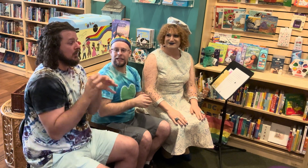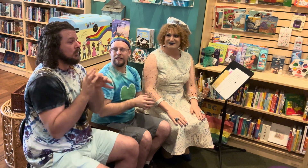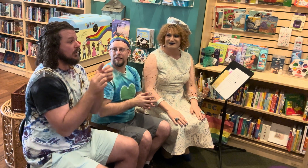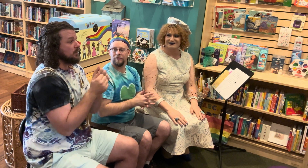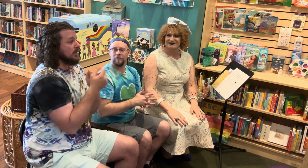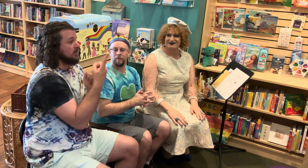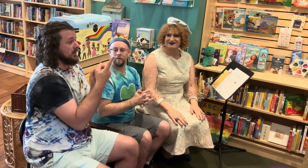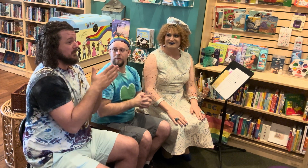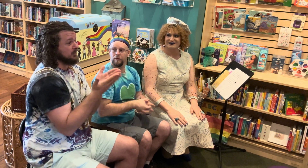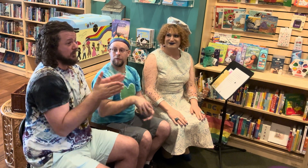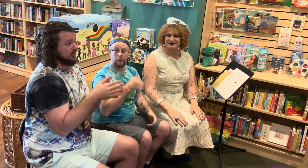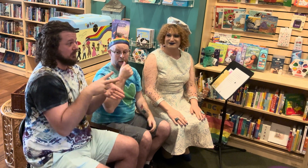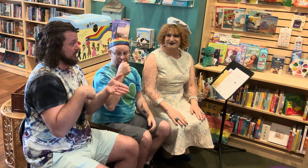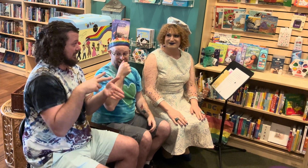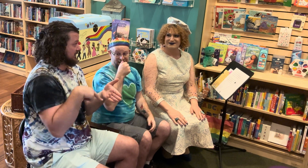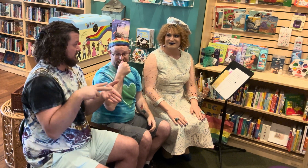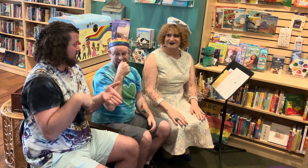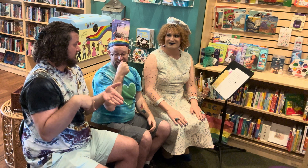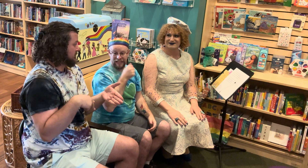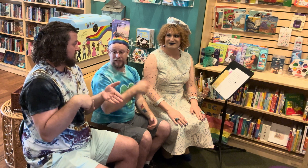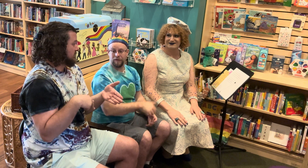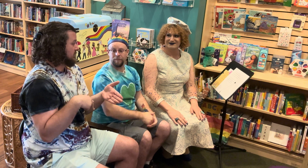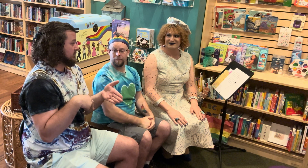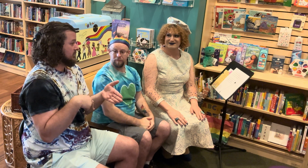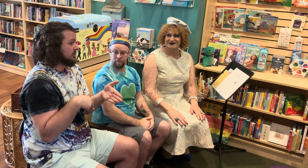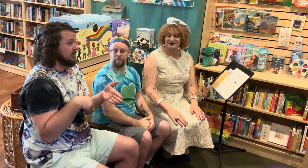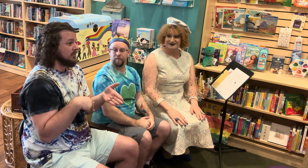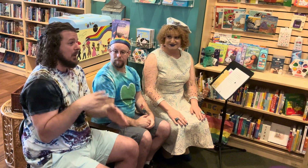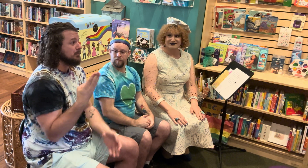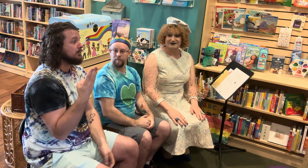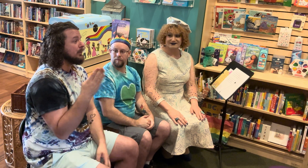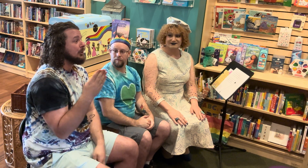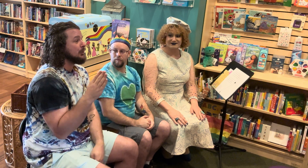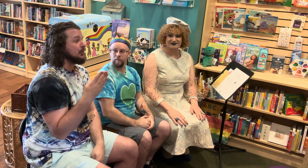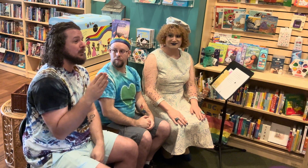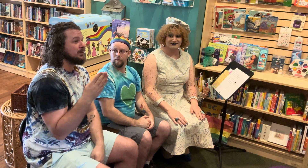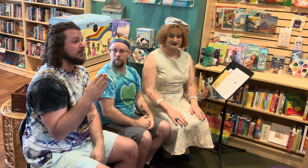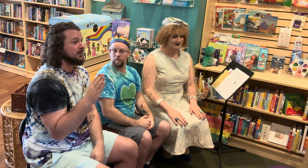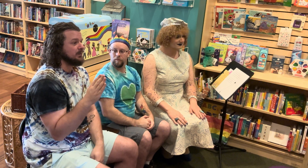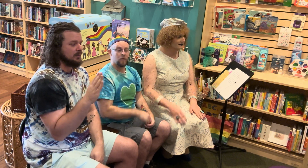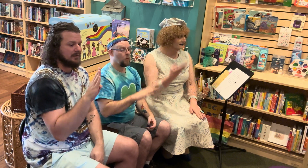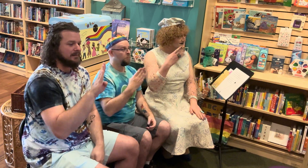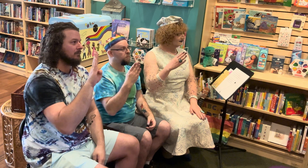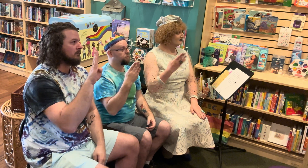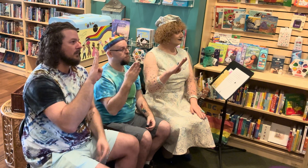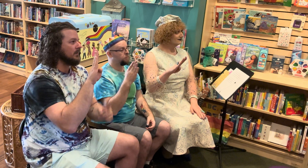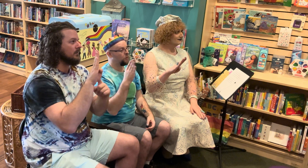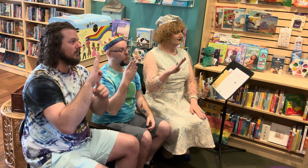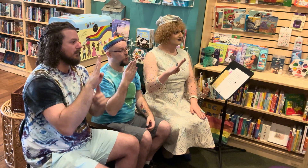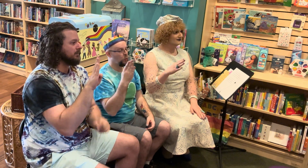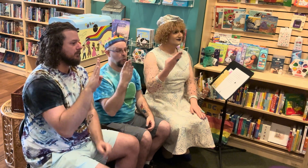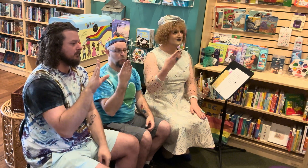the last word we're going to work on today is from the book that we're reading. "Blue." The color